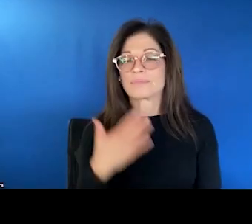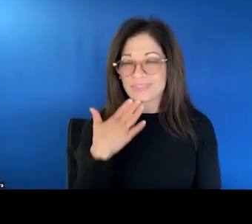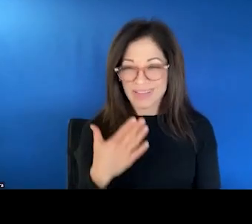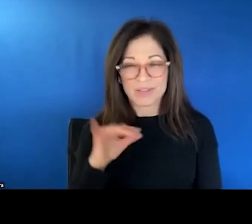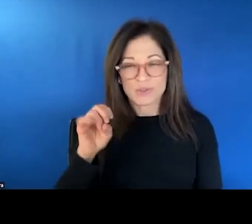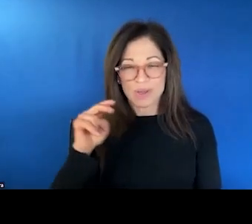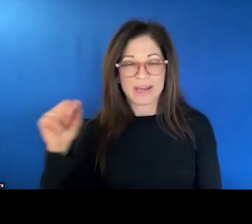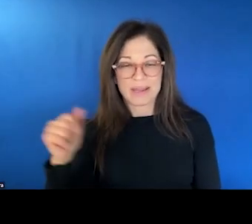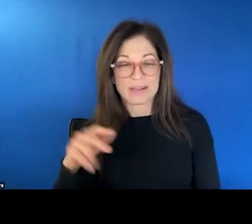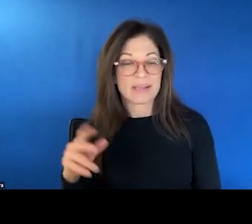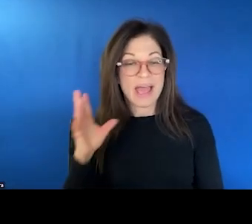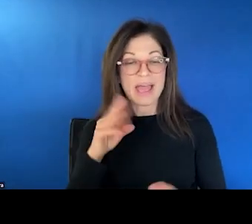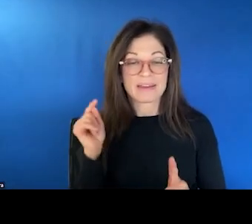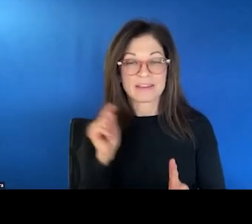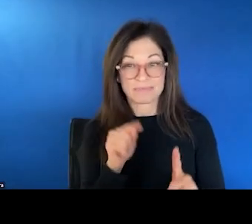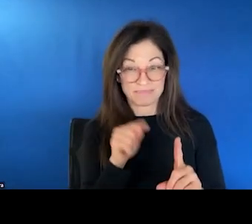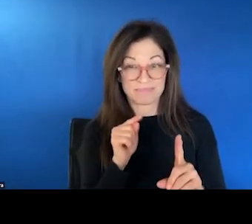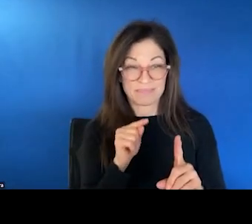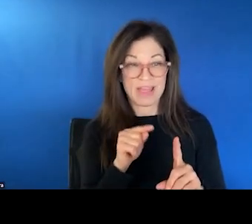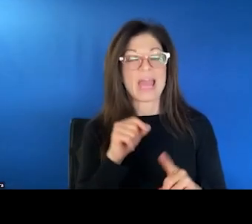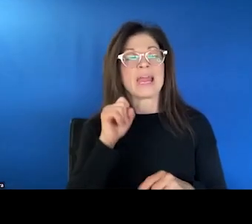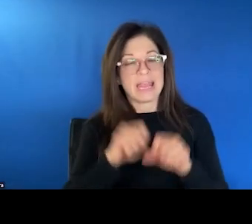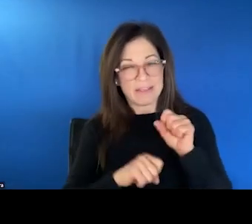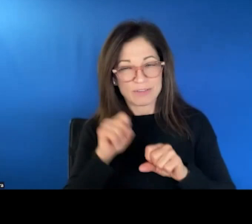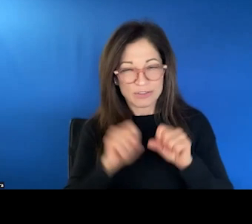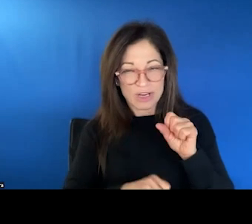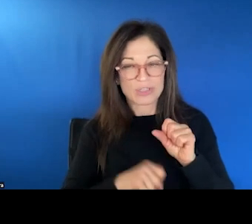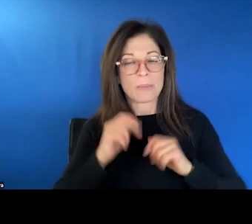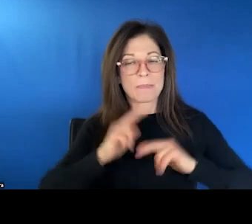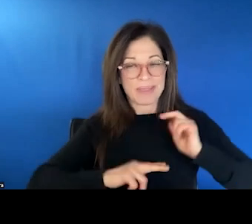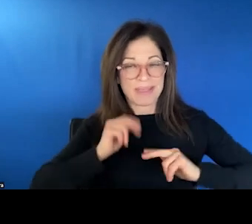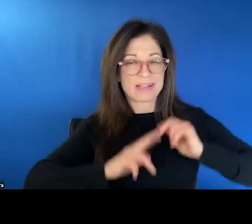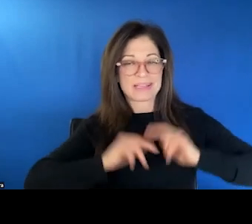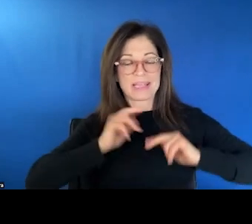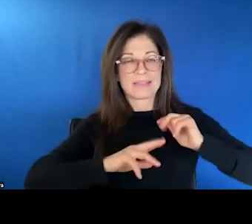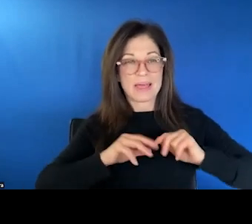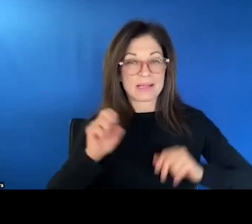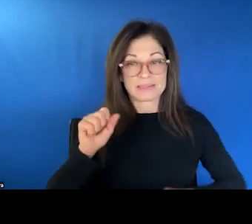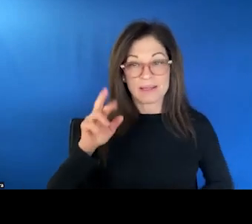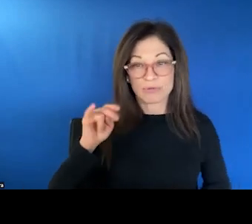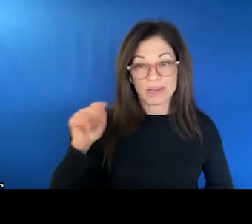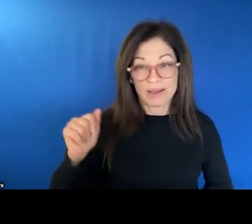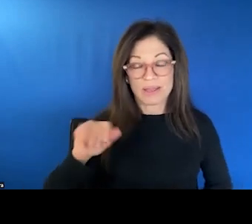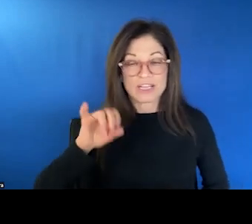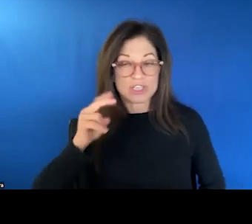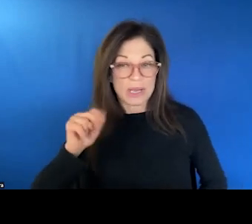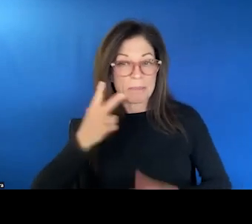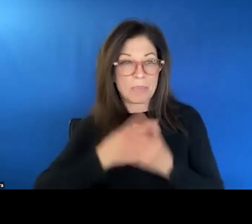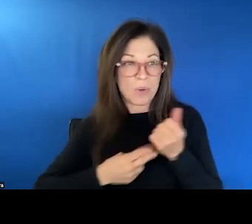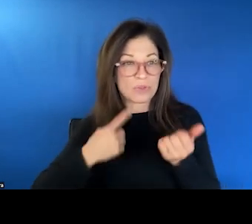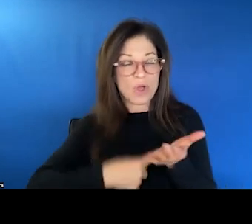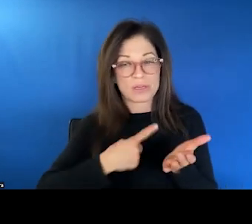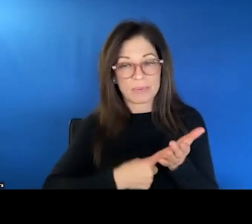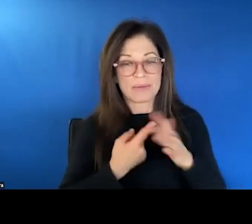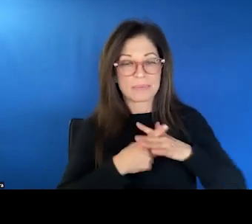BACK TO THAT INFRASTRUCTURE BUILDING THAT SABRINA AND JENN TALKED ABOUT AT THE OUTSET.